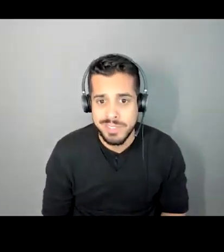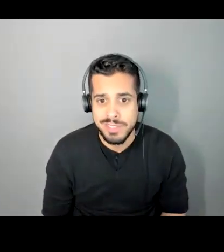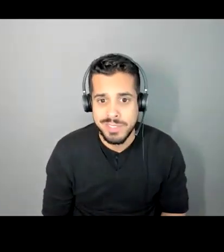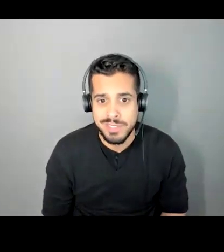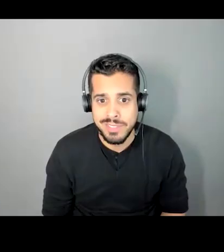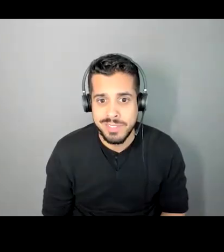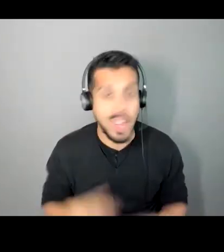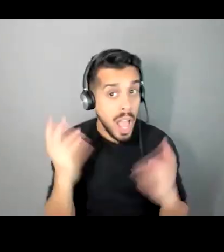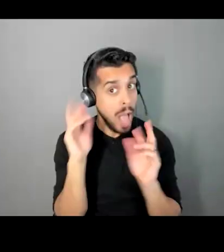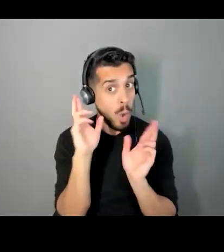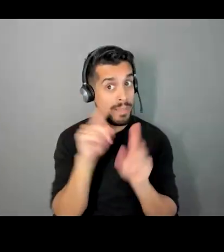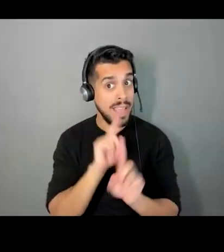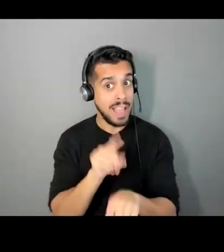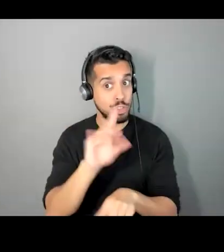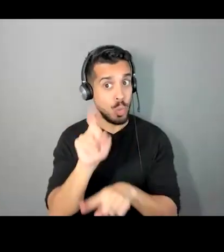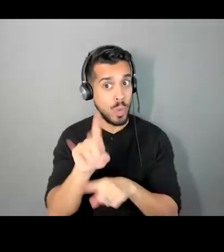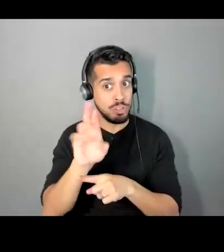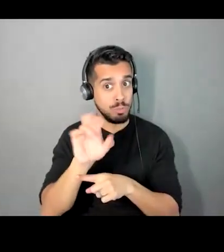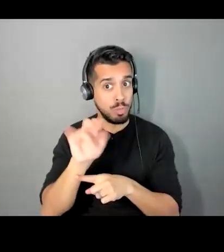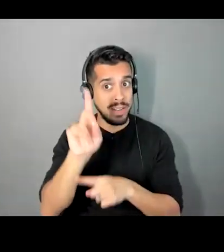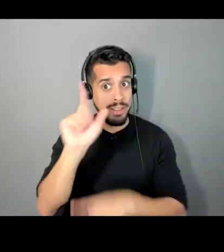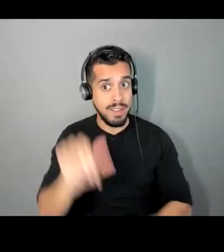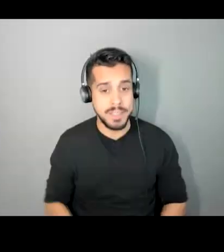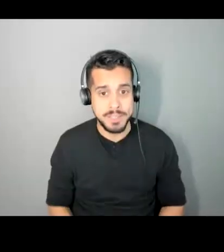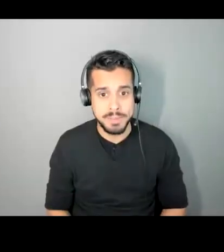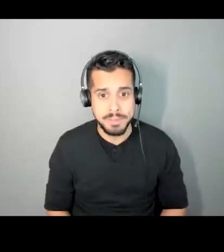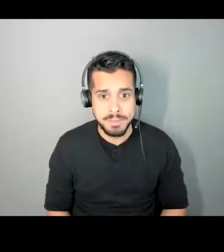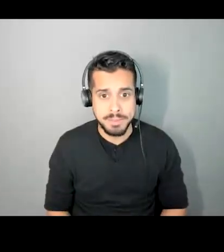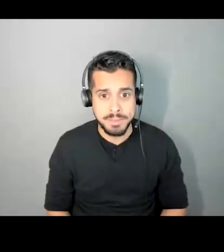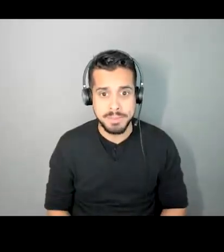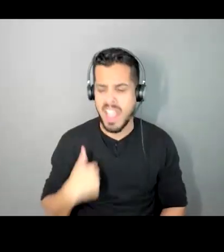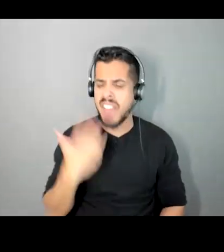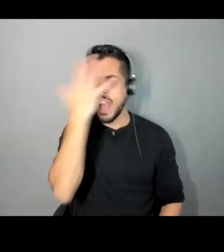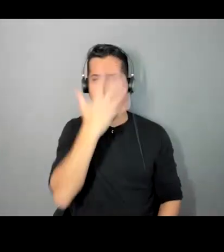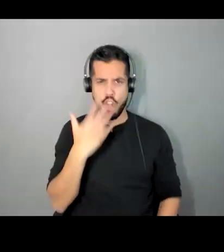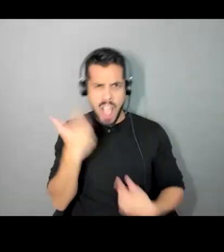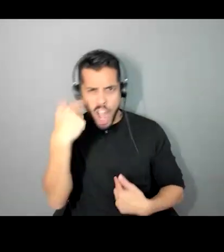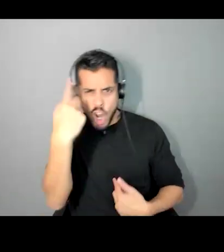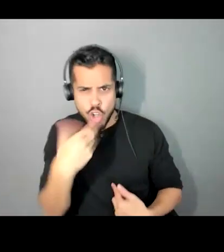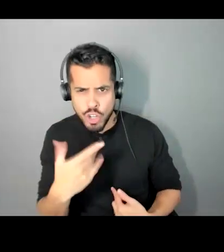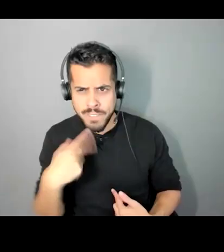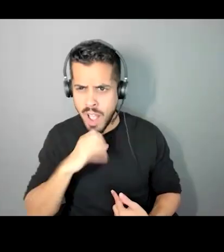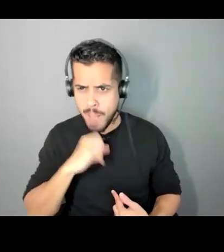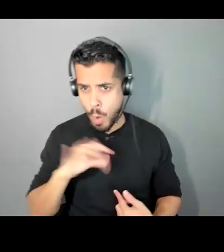Hopefully that answered your question, Brenda, I think I look great for 90. I look-- Yeah, I look great for 90.